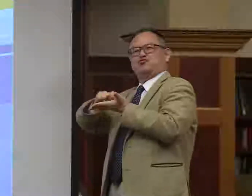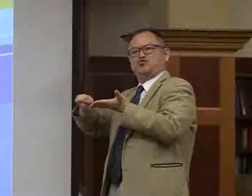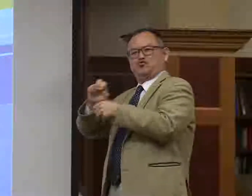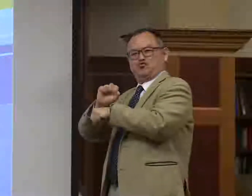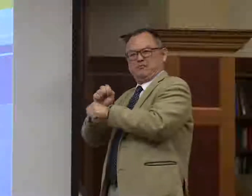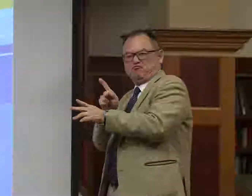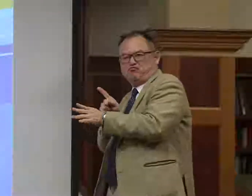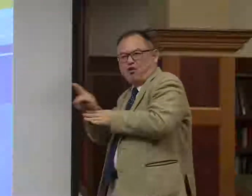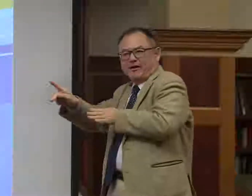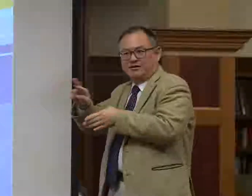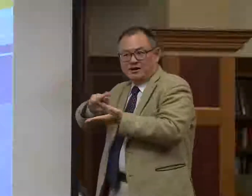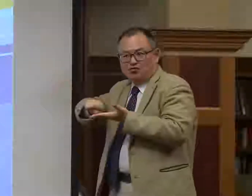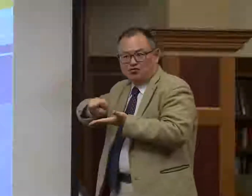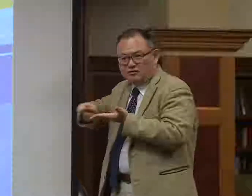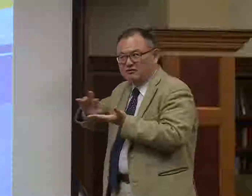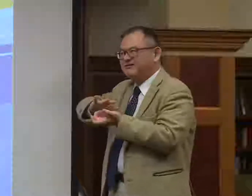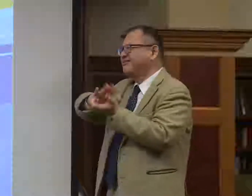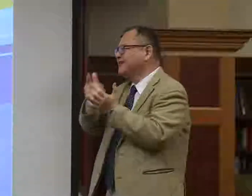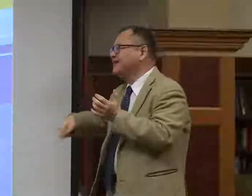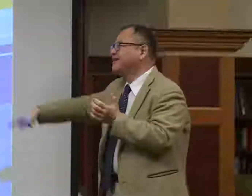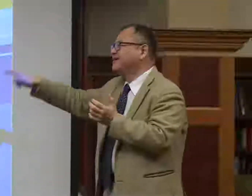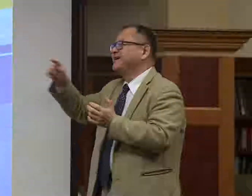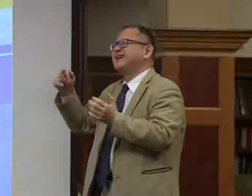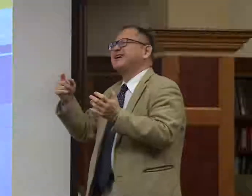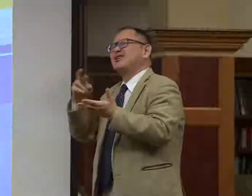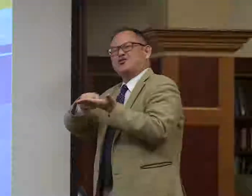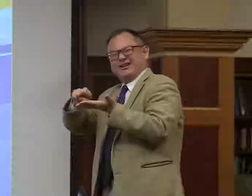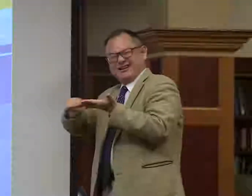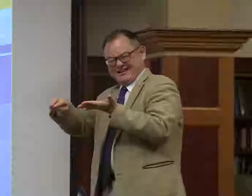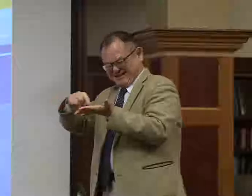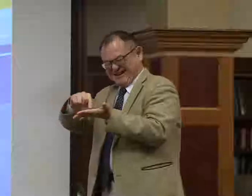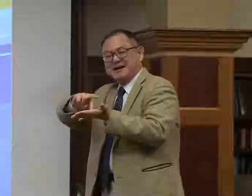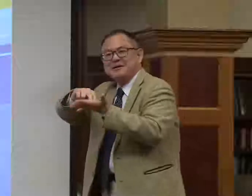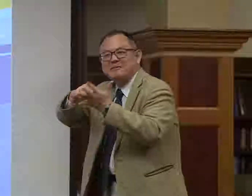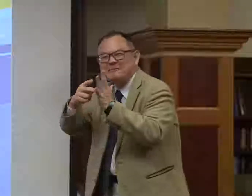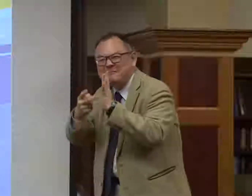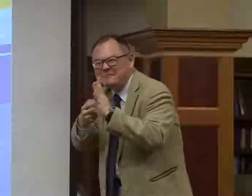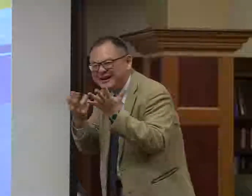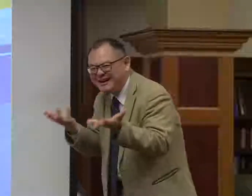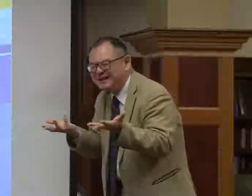But then I began working with research,